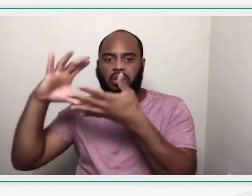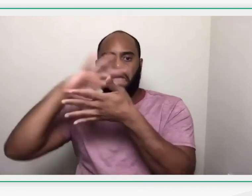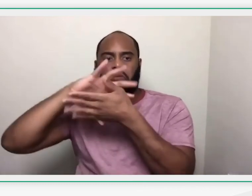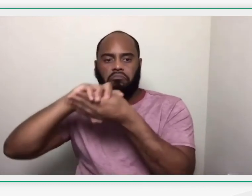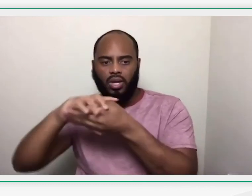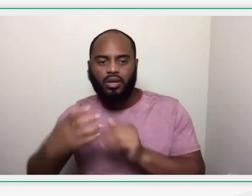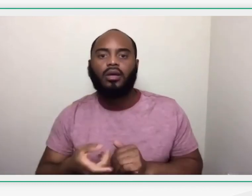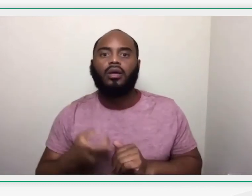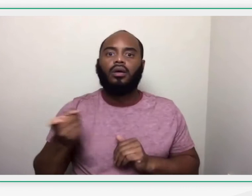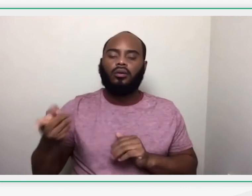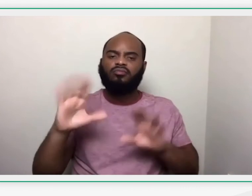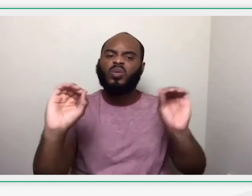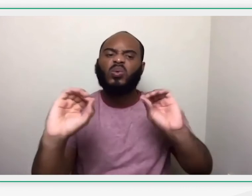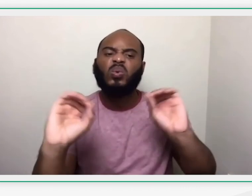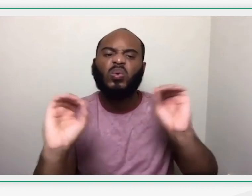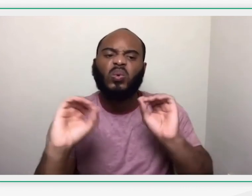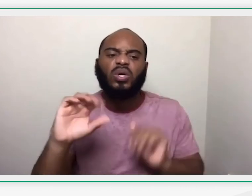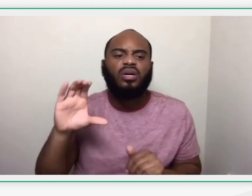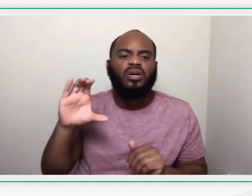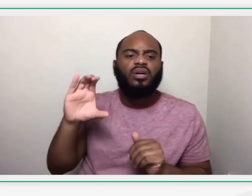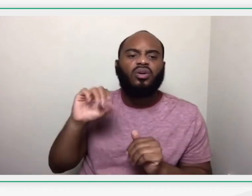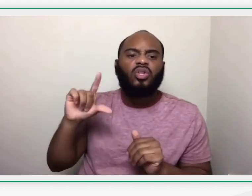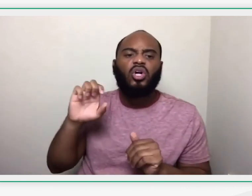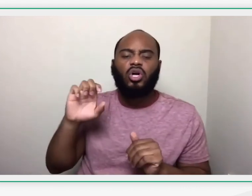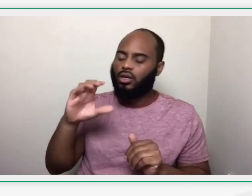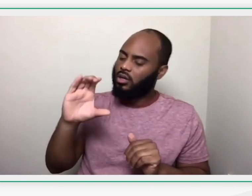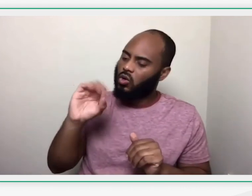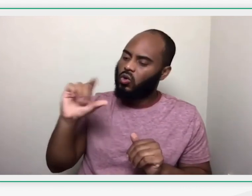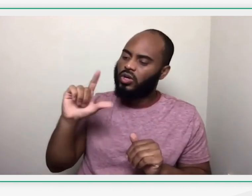and credit cards, where there is no collateral involved.